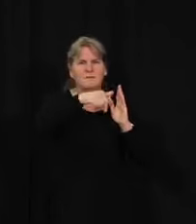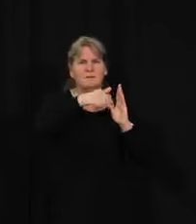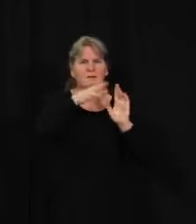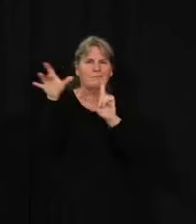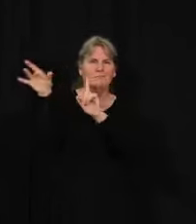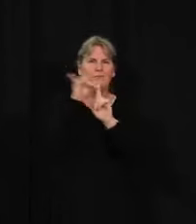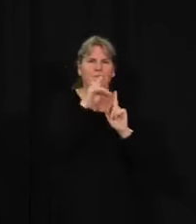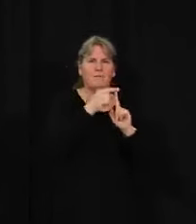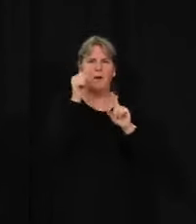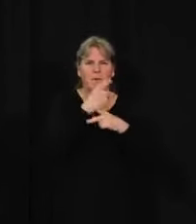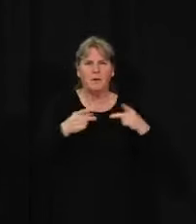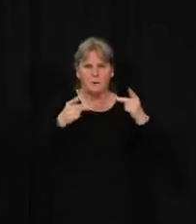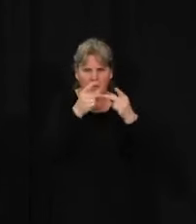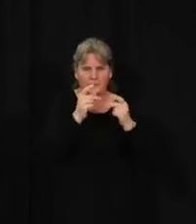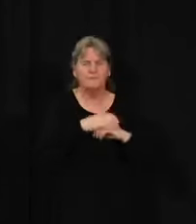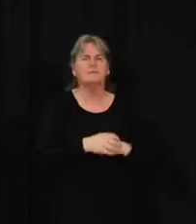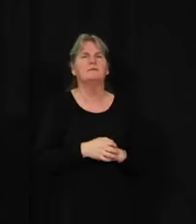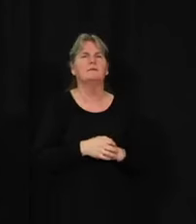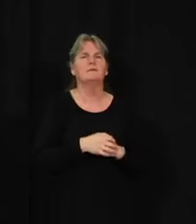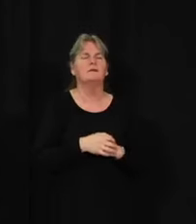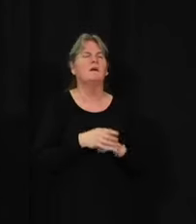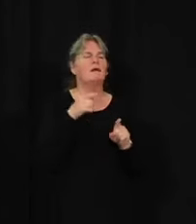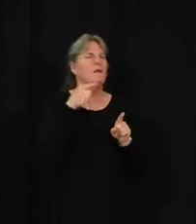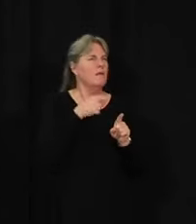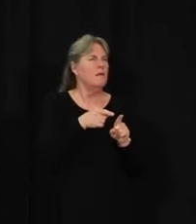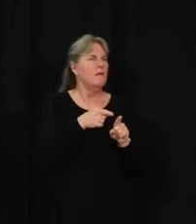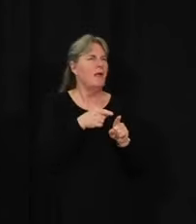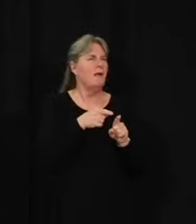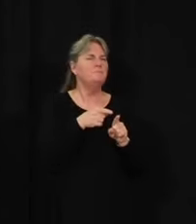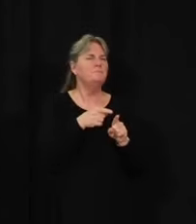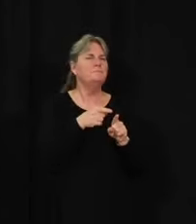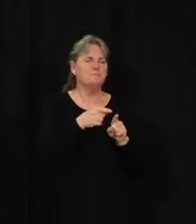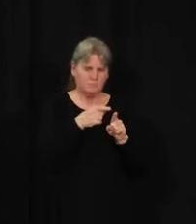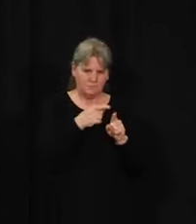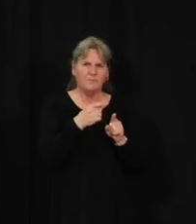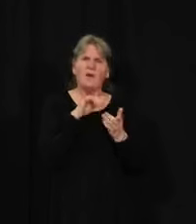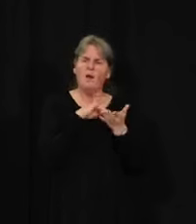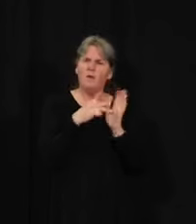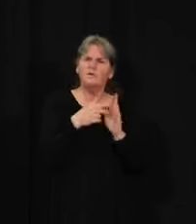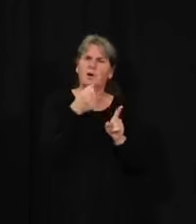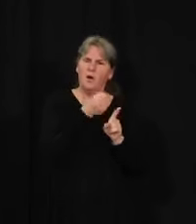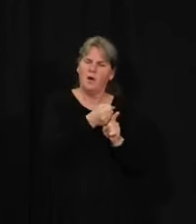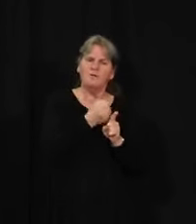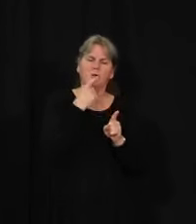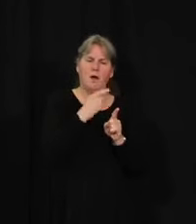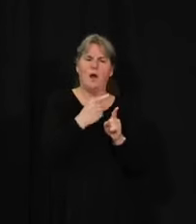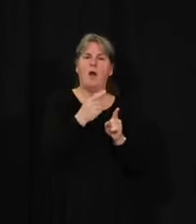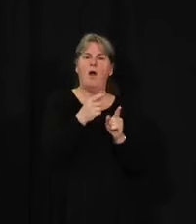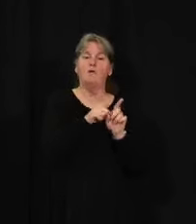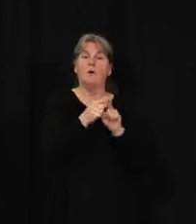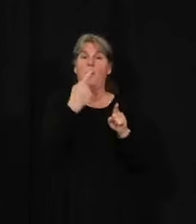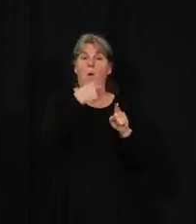Another area I mentioned is-- modelling the effectiveness and health impacts of imposing